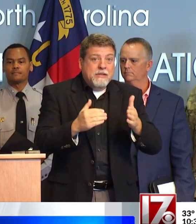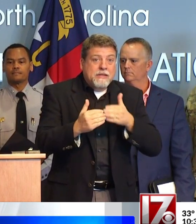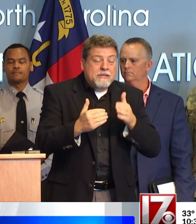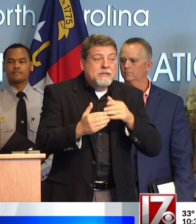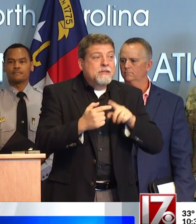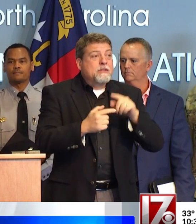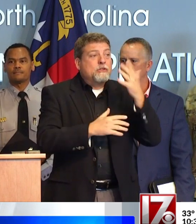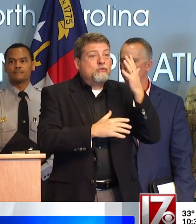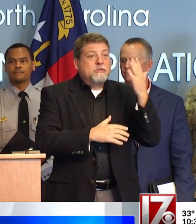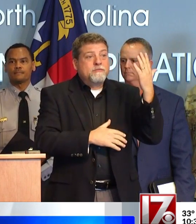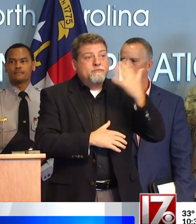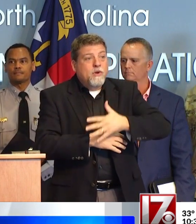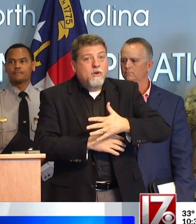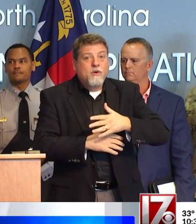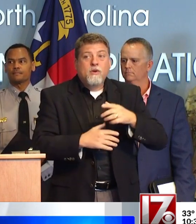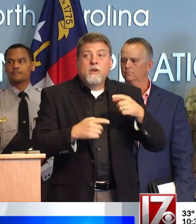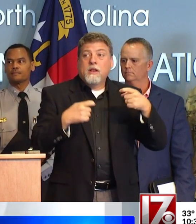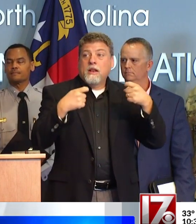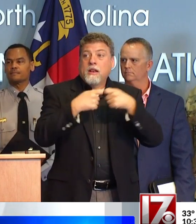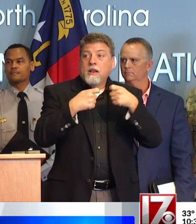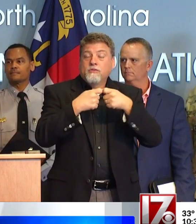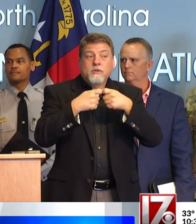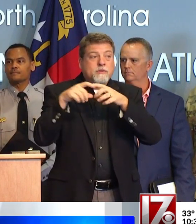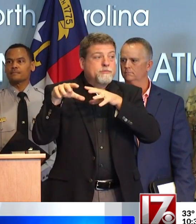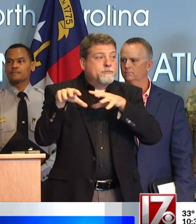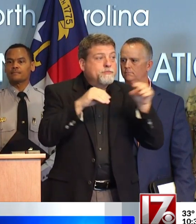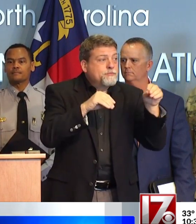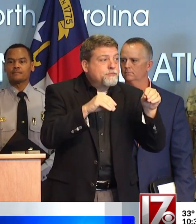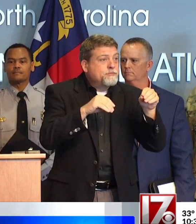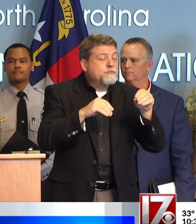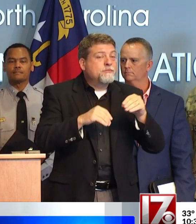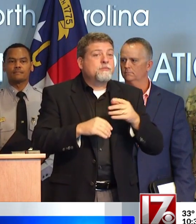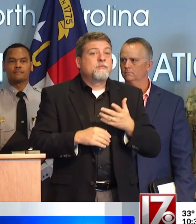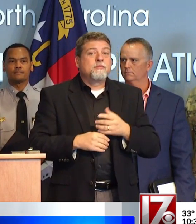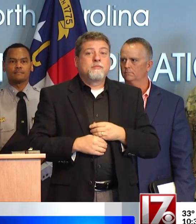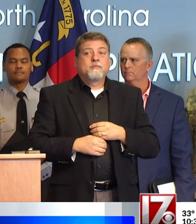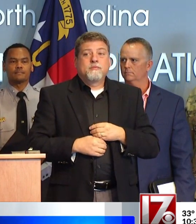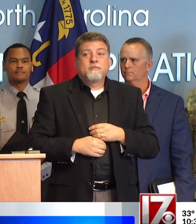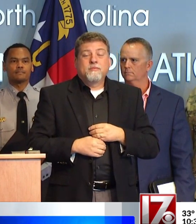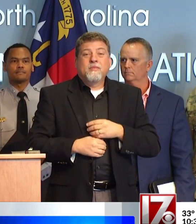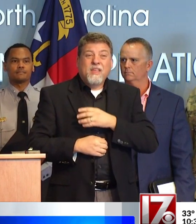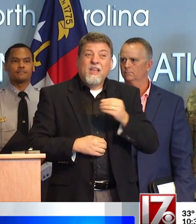REMINDERS OF IT LINGER IN THE FORM OF SLIPPERY ROADS, FALLEN